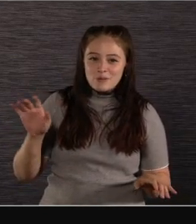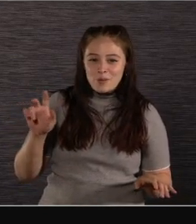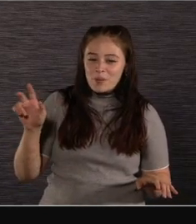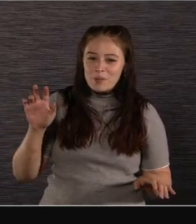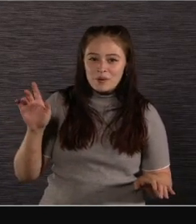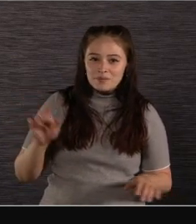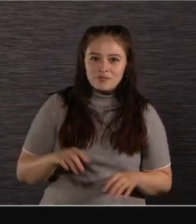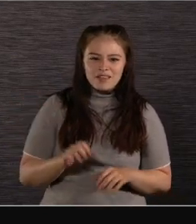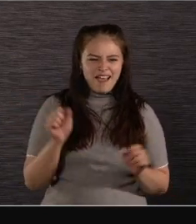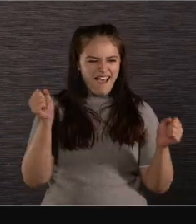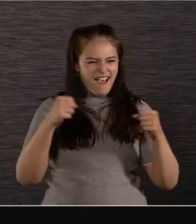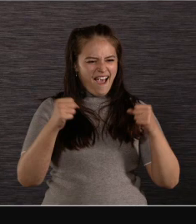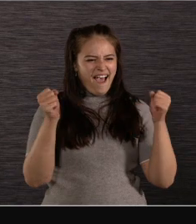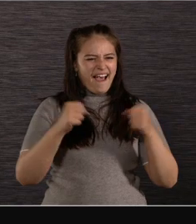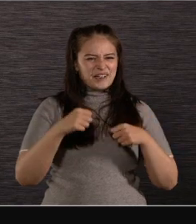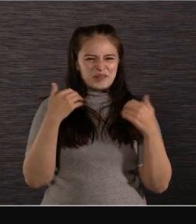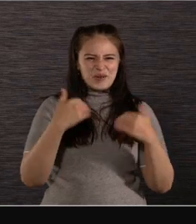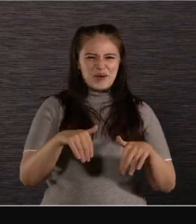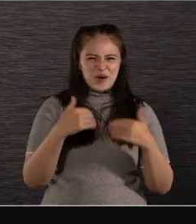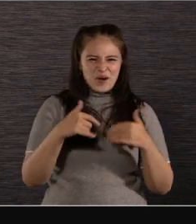Yes! OK, nice!